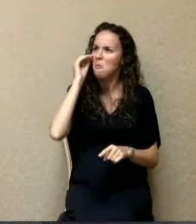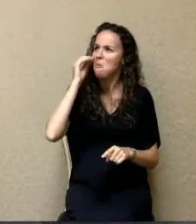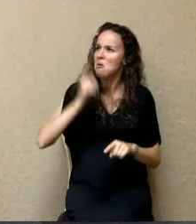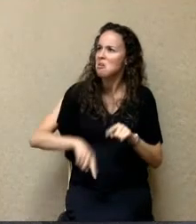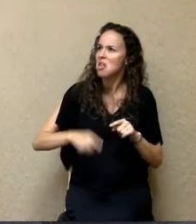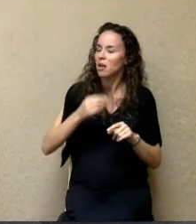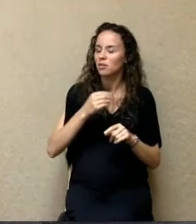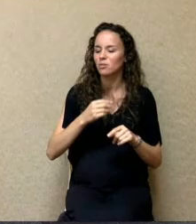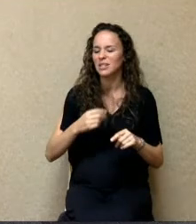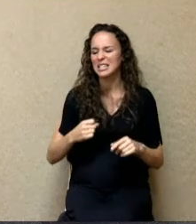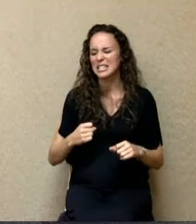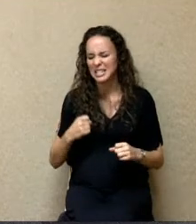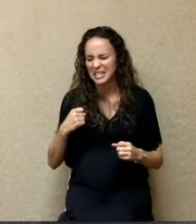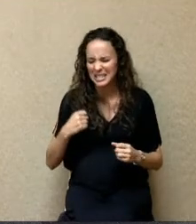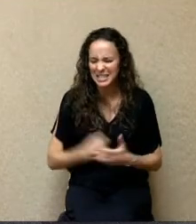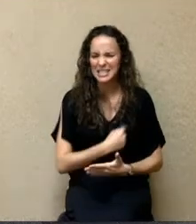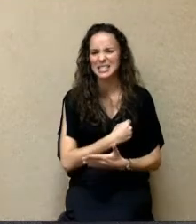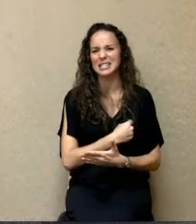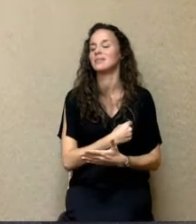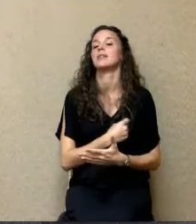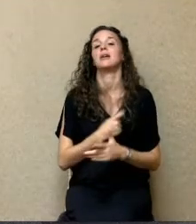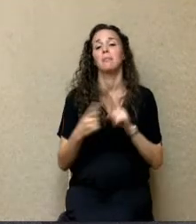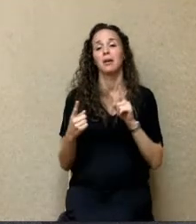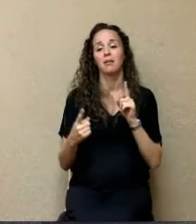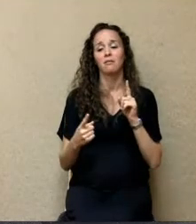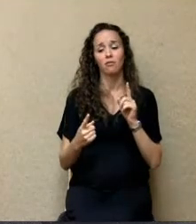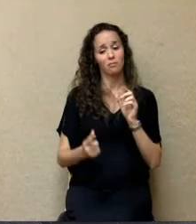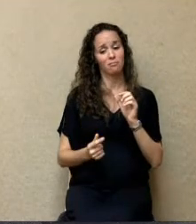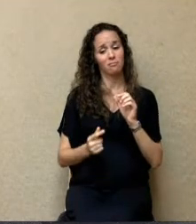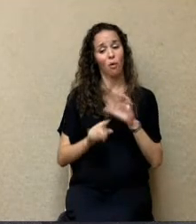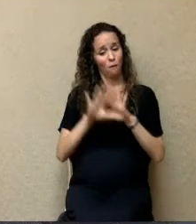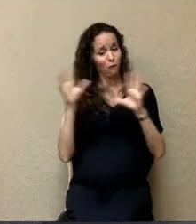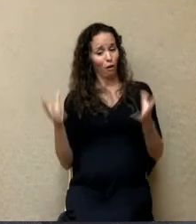bit of a bummer. But for the most part it was, I took this as an